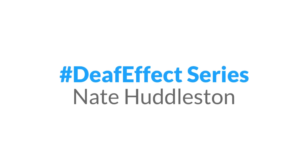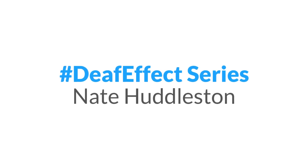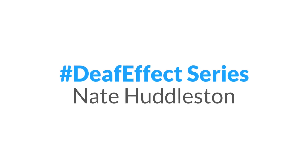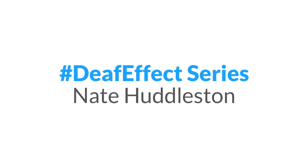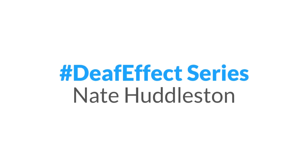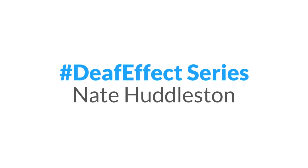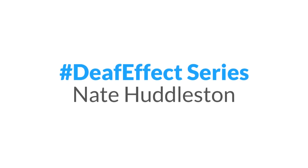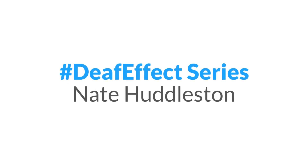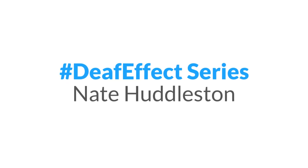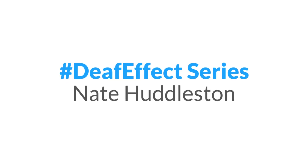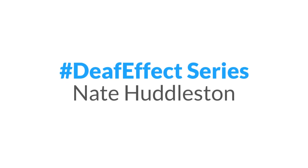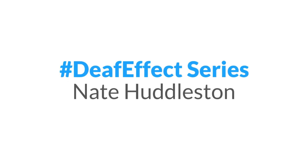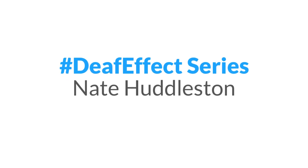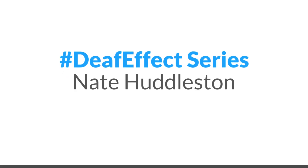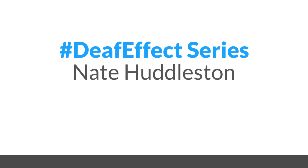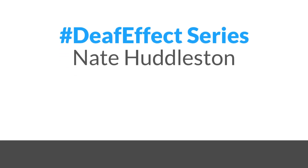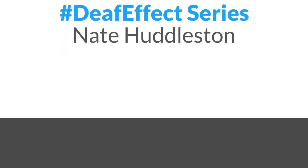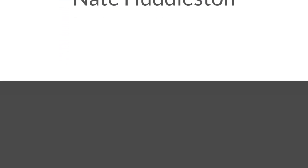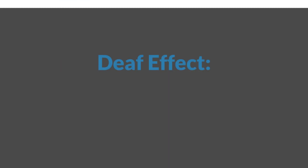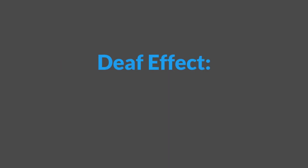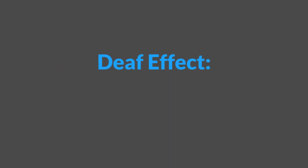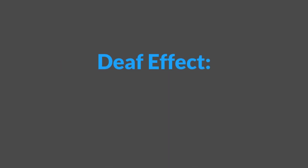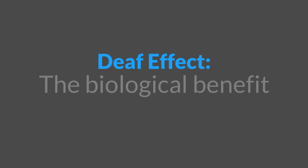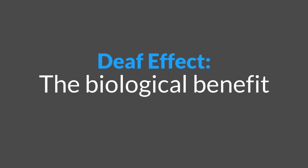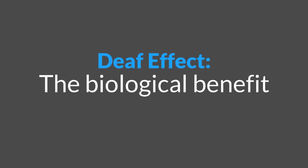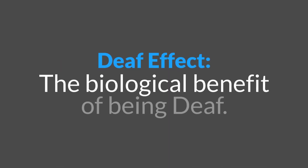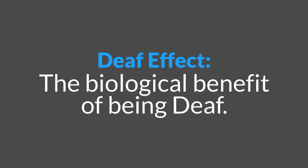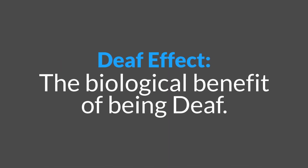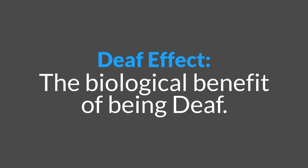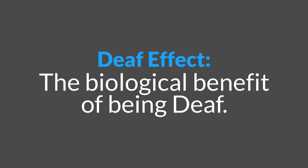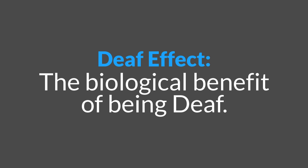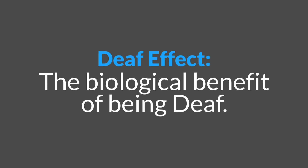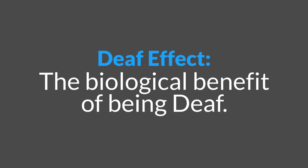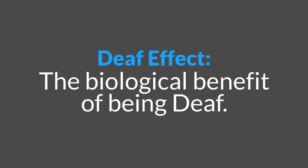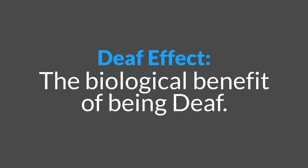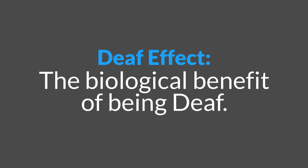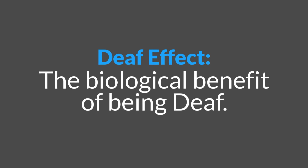Text card: #DeafEffect Series: Nate Huddleston Text card: Deaf Effect: The biological benefit of being Deaf.